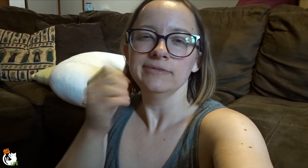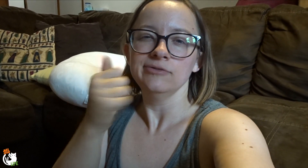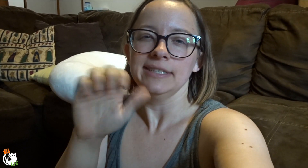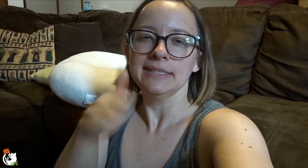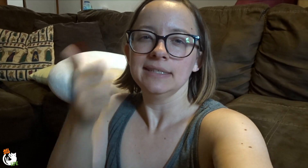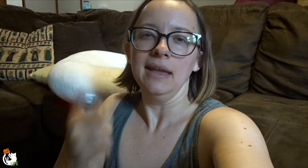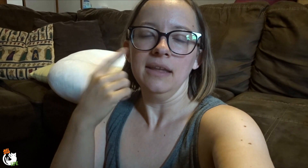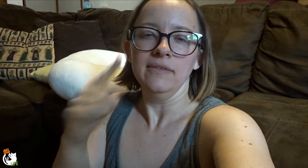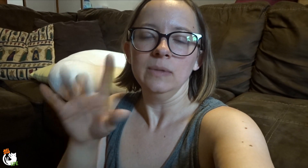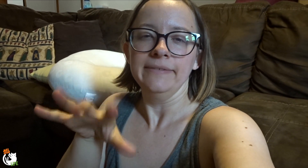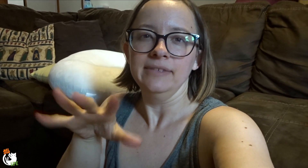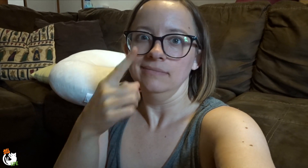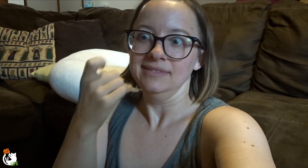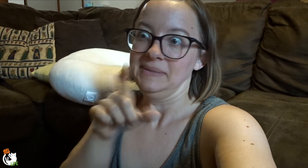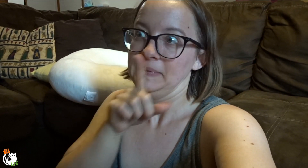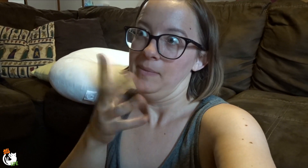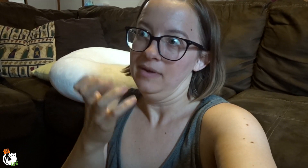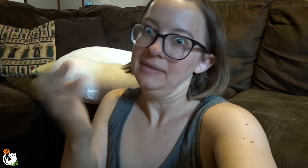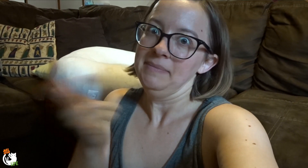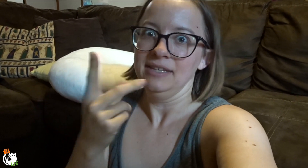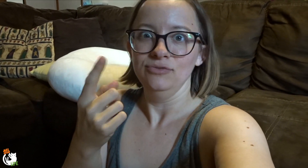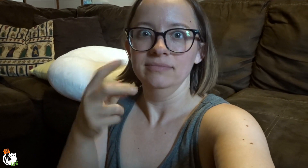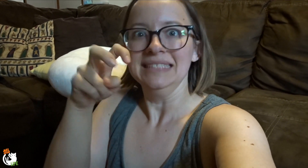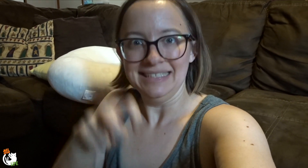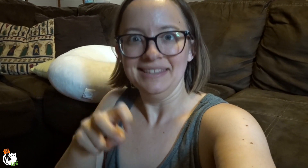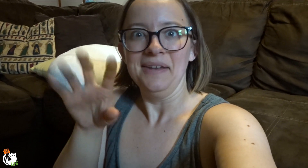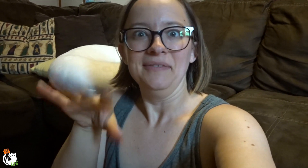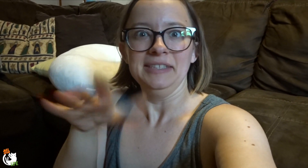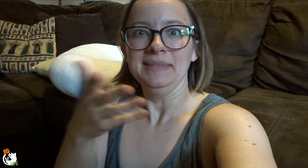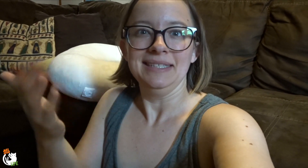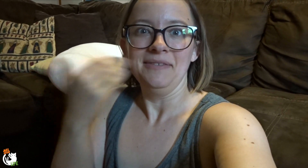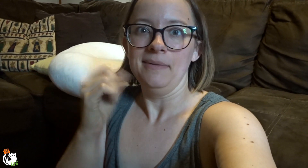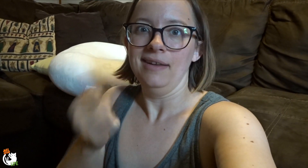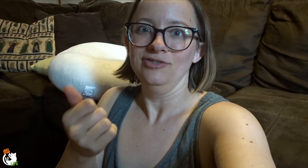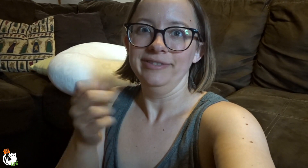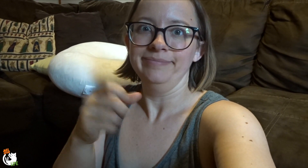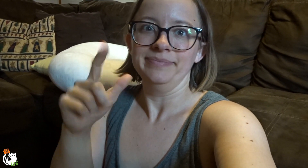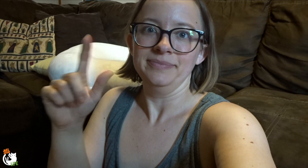Like I said, I'm moving things around trying to get set up for filming, cause I really want to get back to sit down filming.